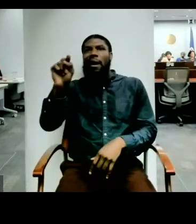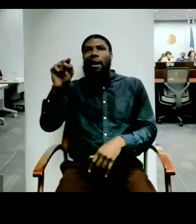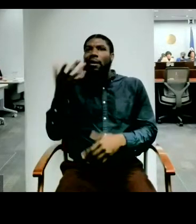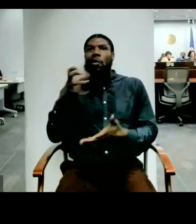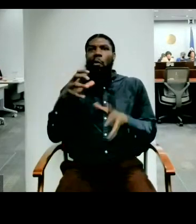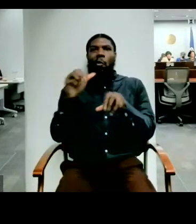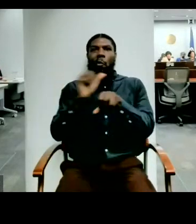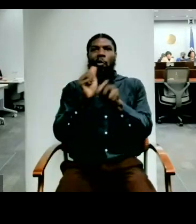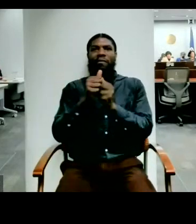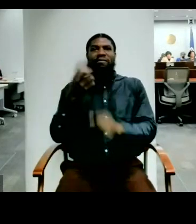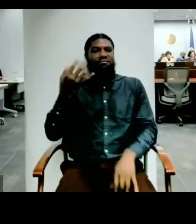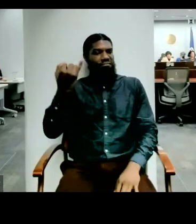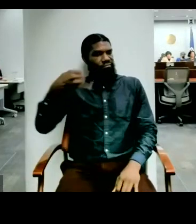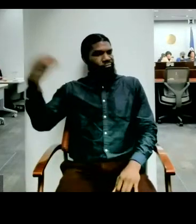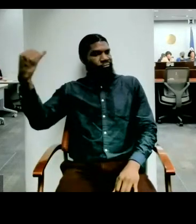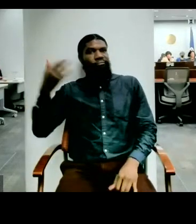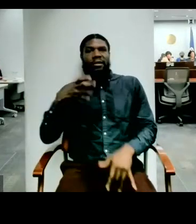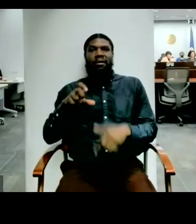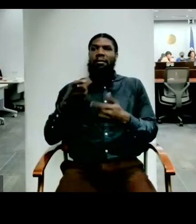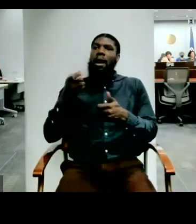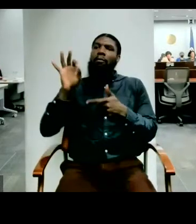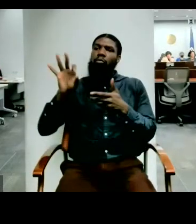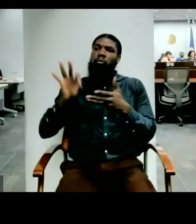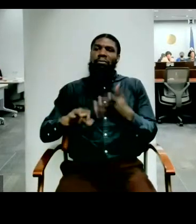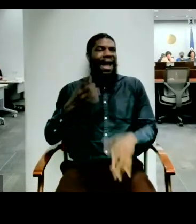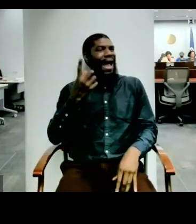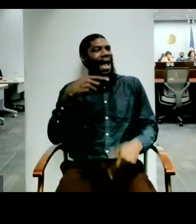with you at all, doesn't want to cooperate you know you have a bad apple and goes out there.